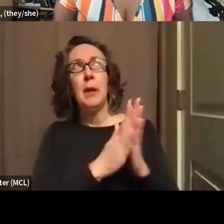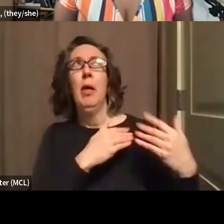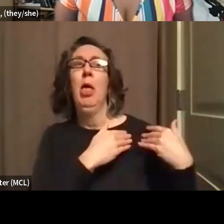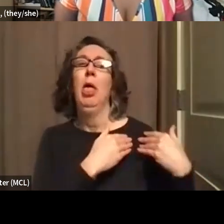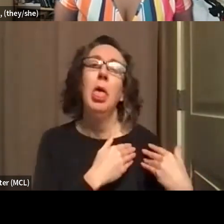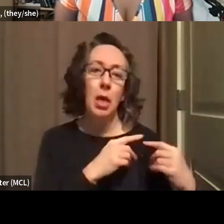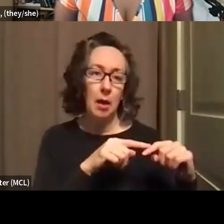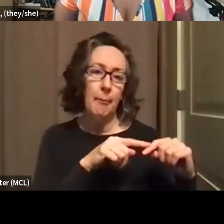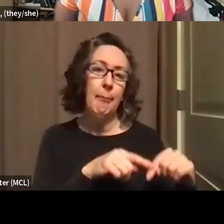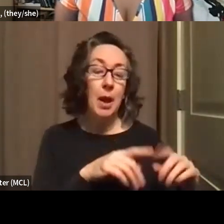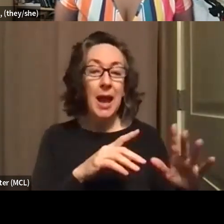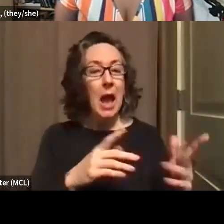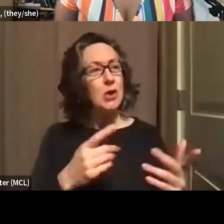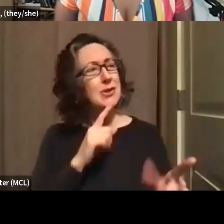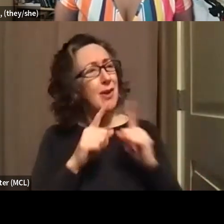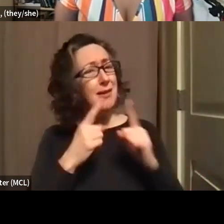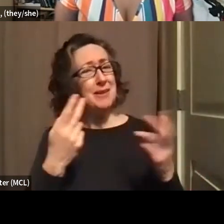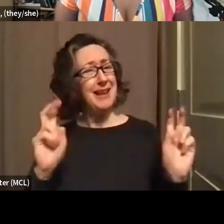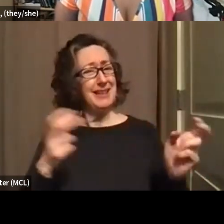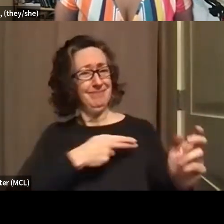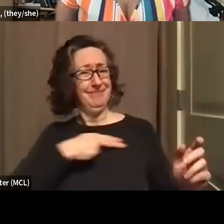Talk to me like I'm normal, because I am.